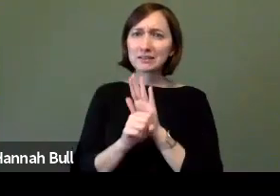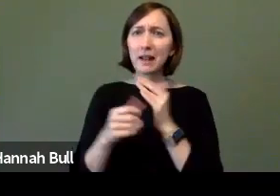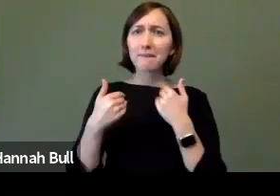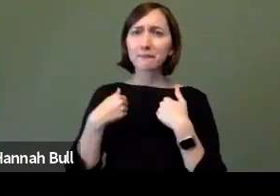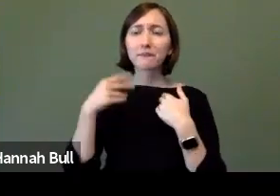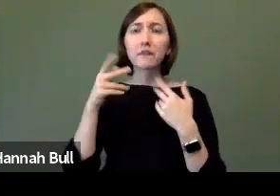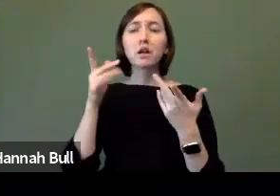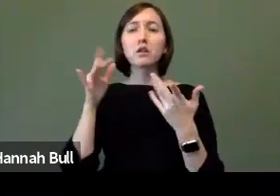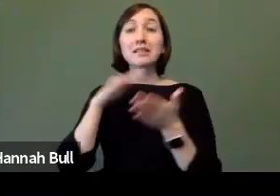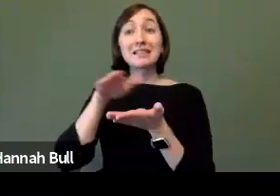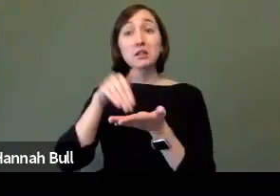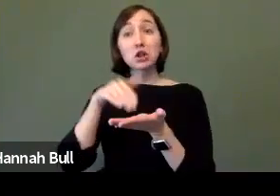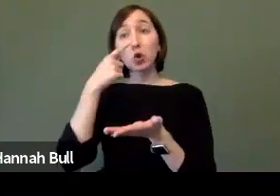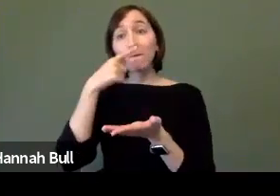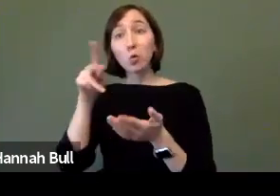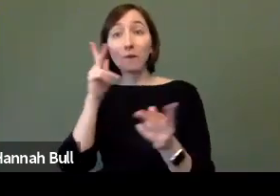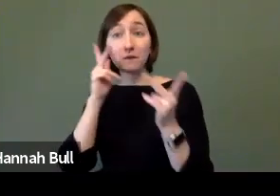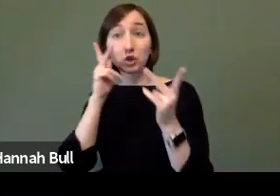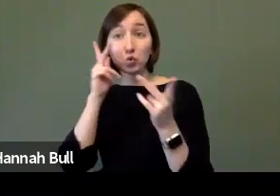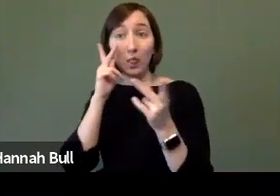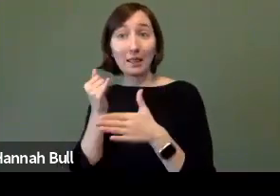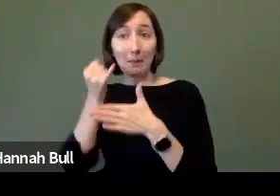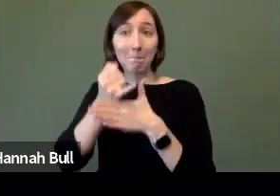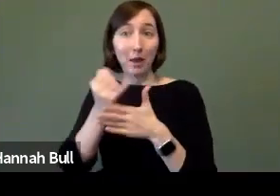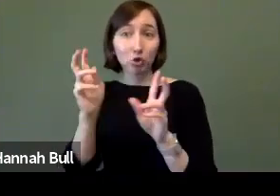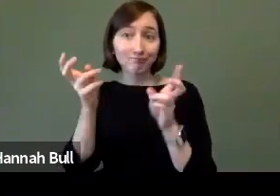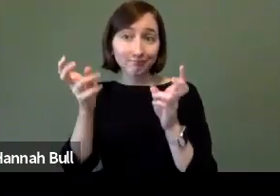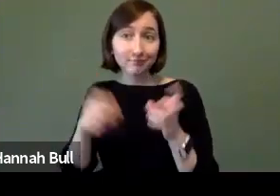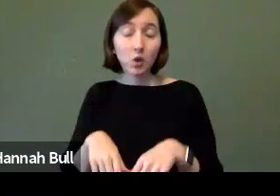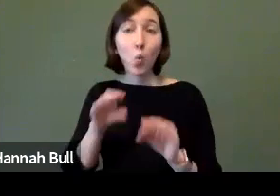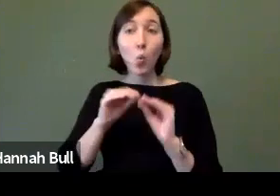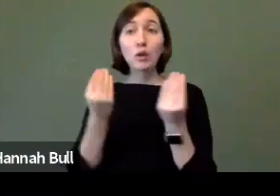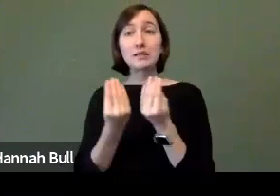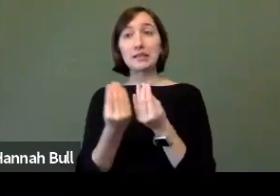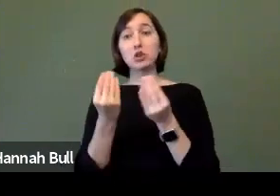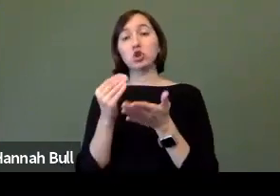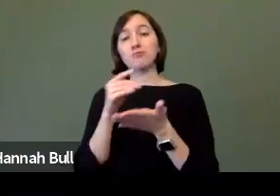These are organizations that are designed to provide supports